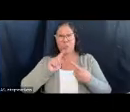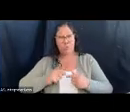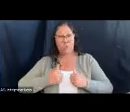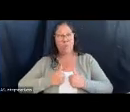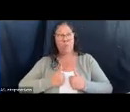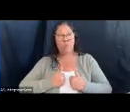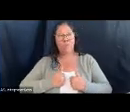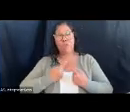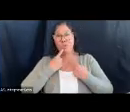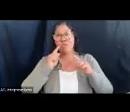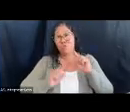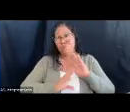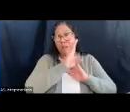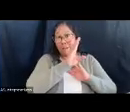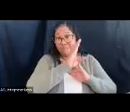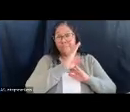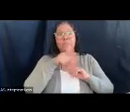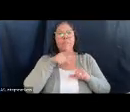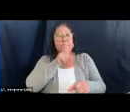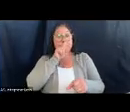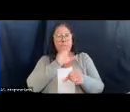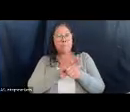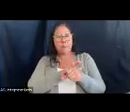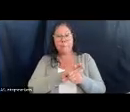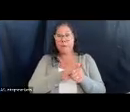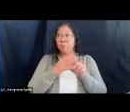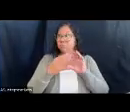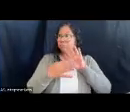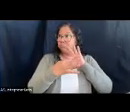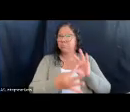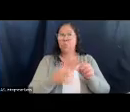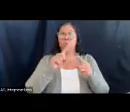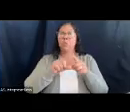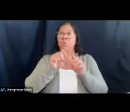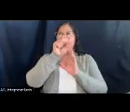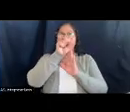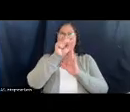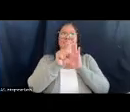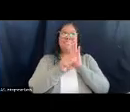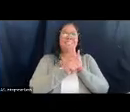So this commitment is reflected in the leadership of our state superintendent of public instruction,